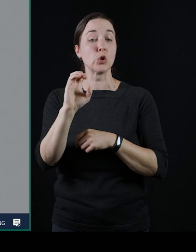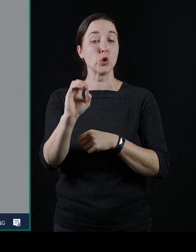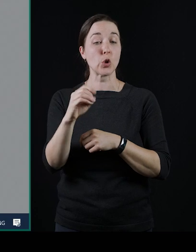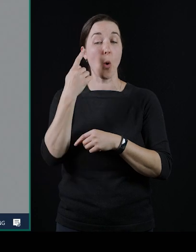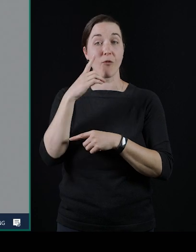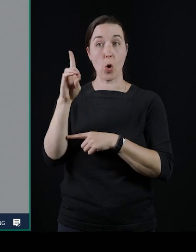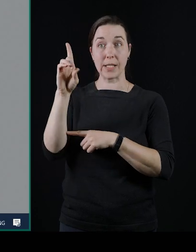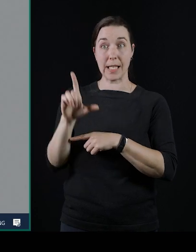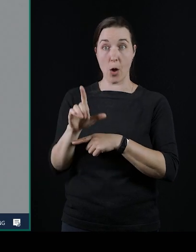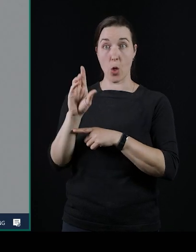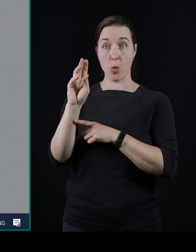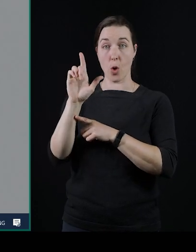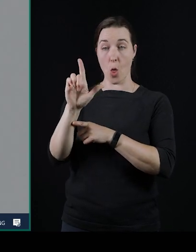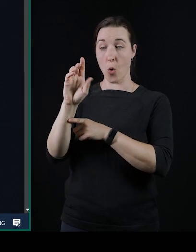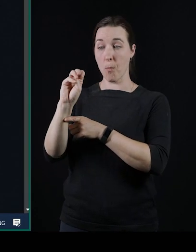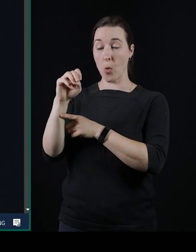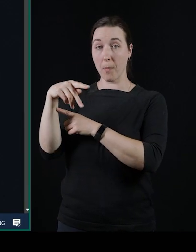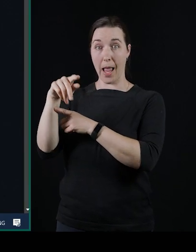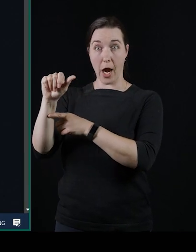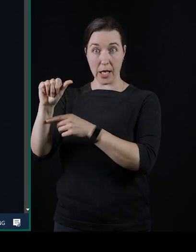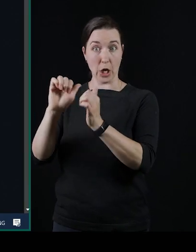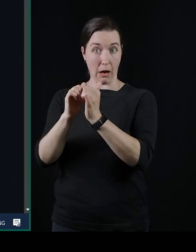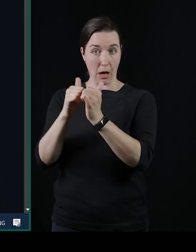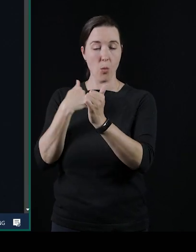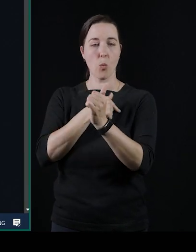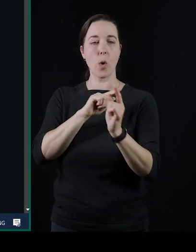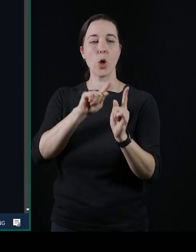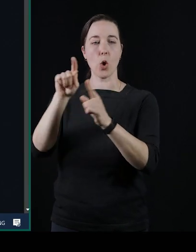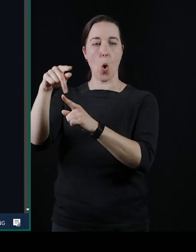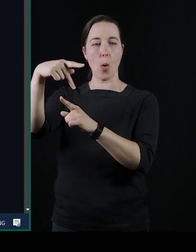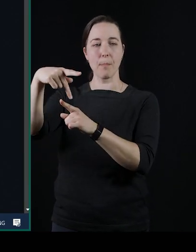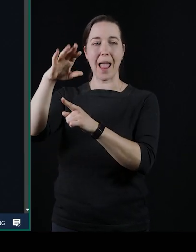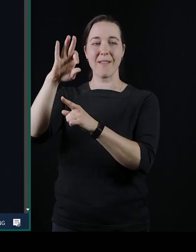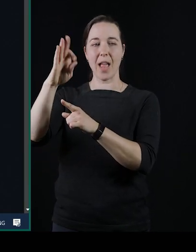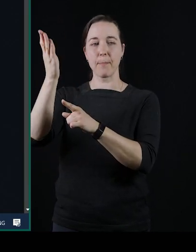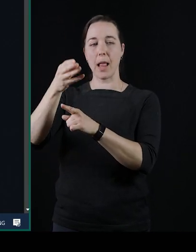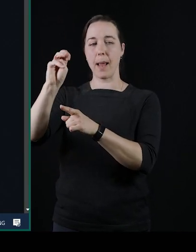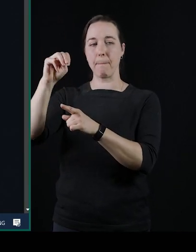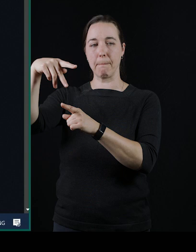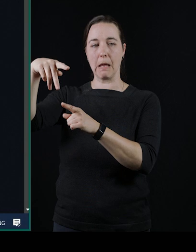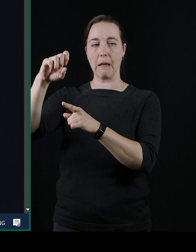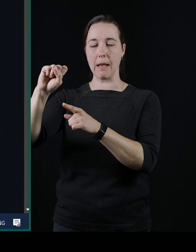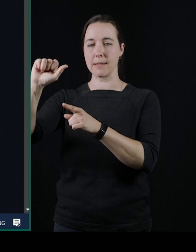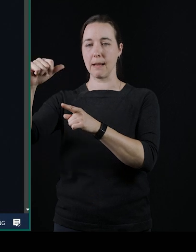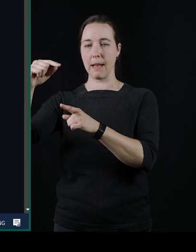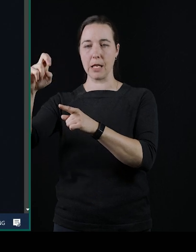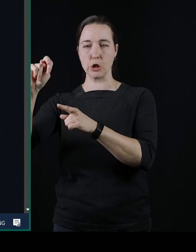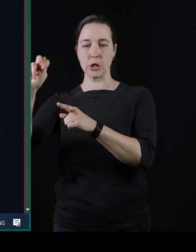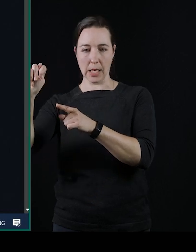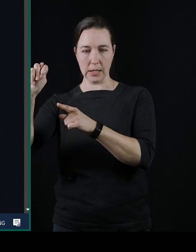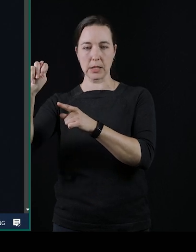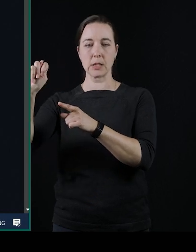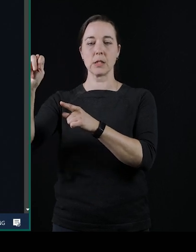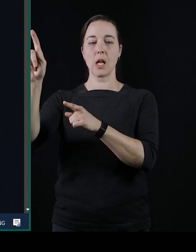So, to download local multi-player agent, we'll navigate to the Playfab's last NPA, MBSA agent, GitHub repository,